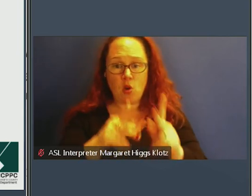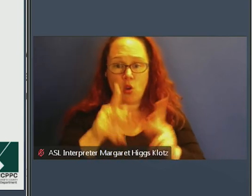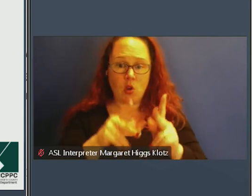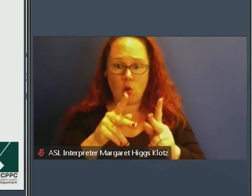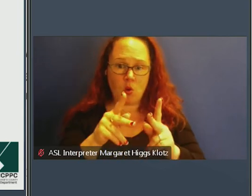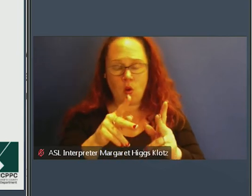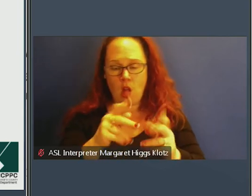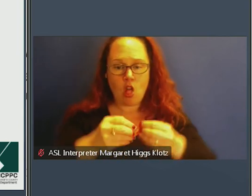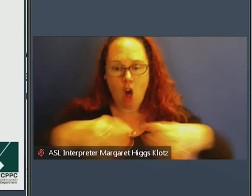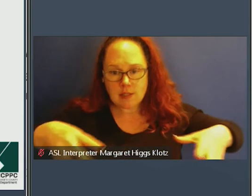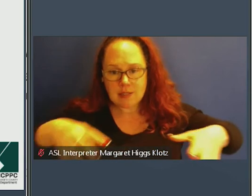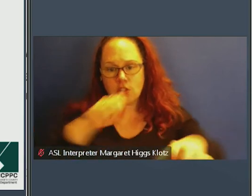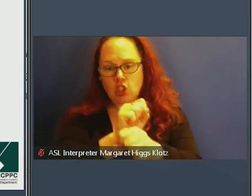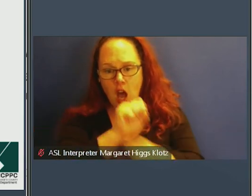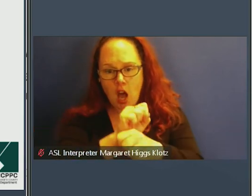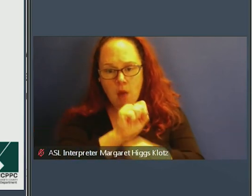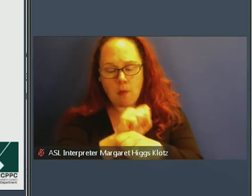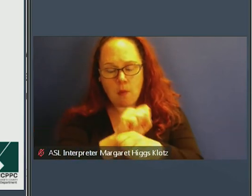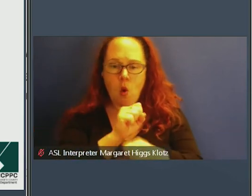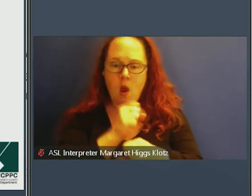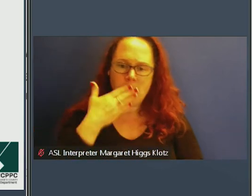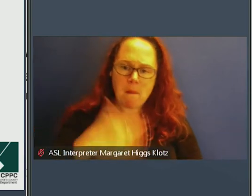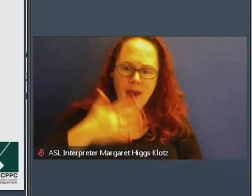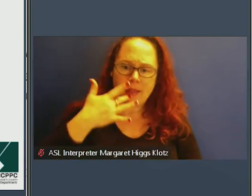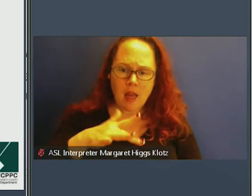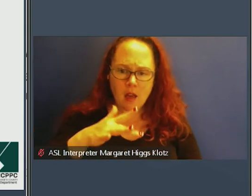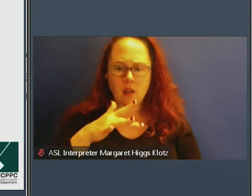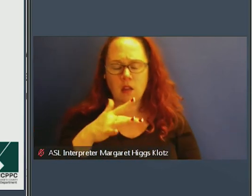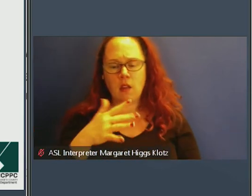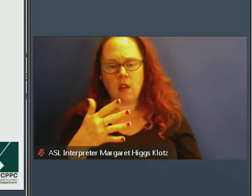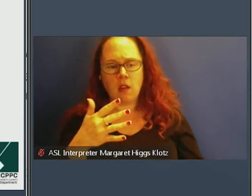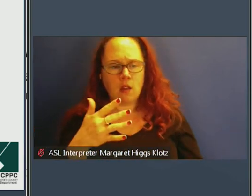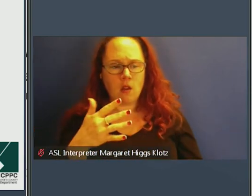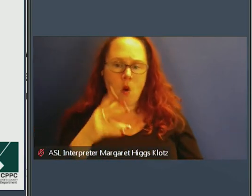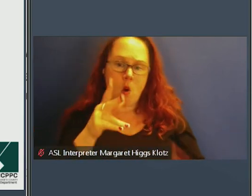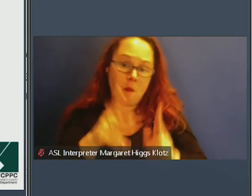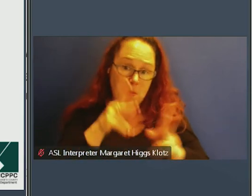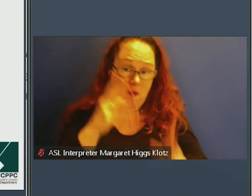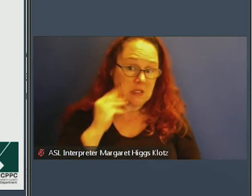whatever has happened, if they're, you know, have spent some time in jail or whatever, and they're coming out,